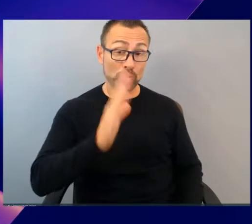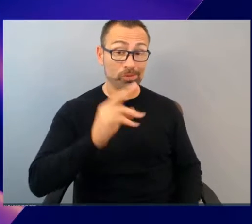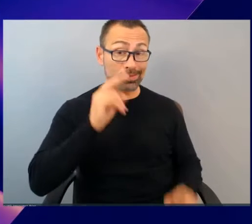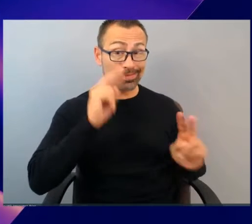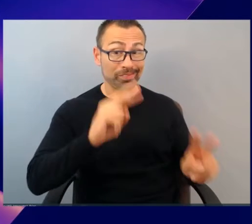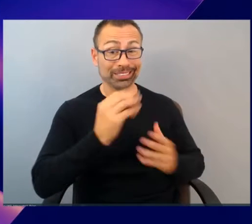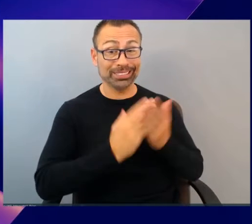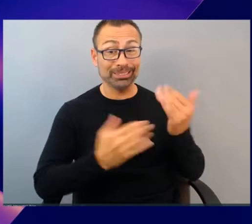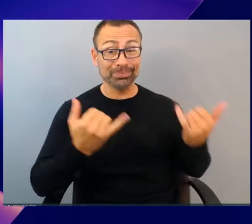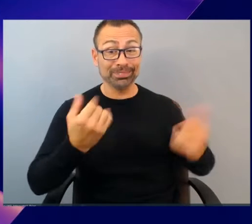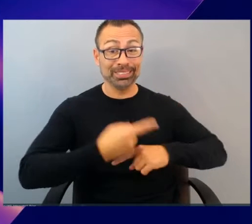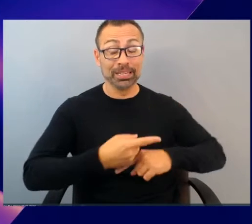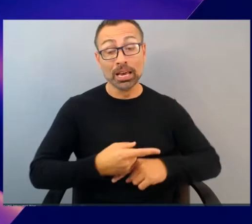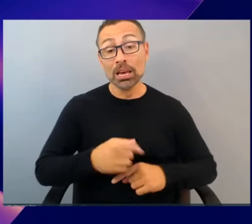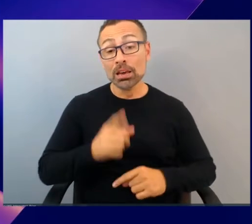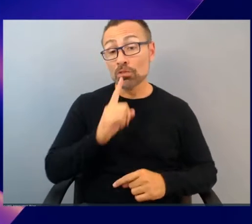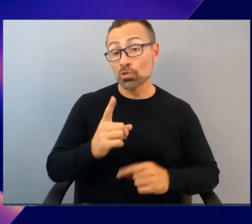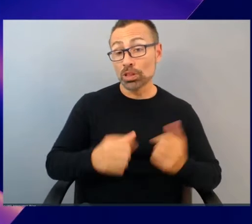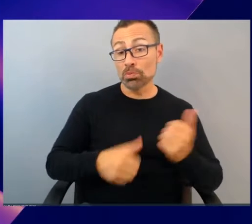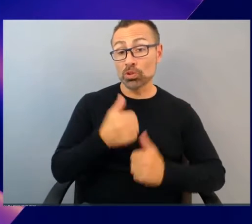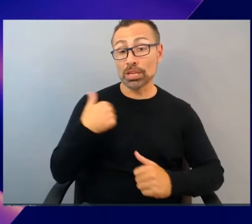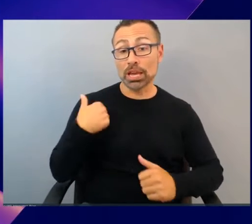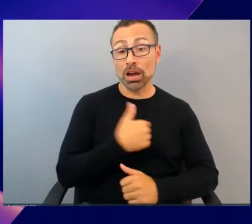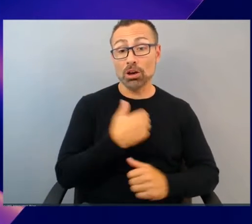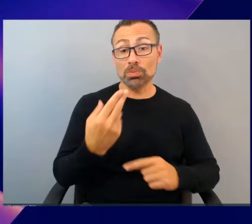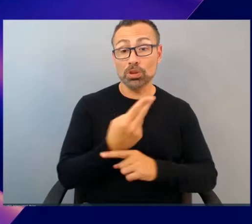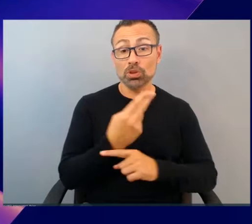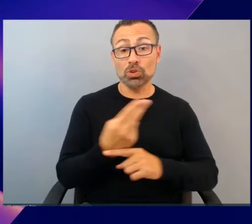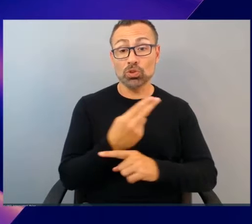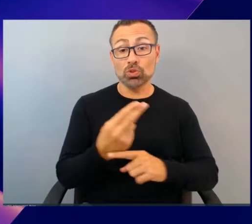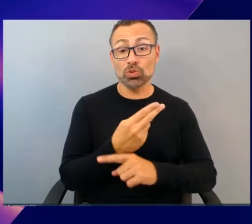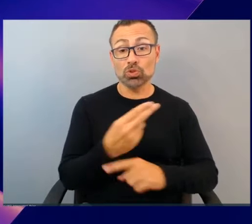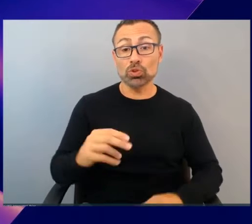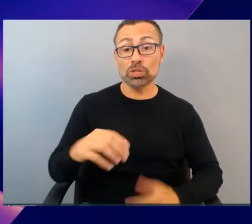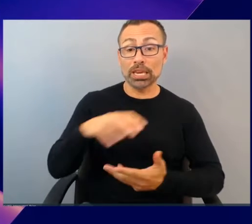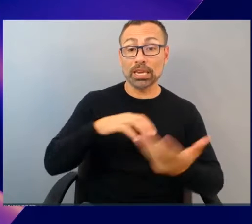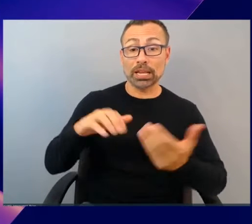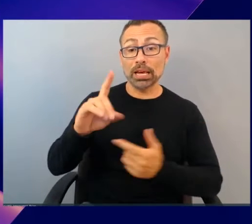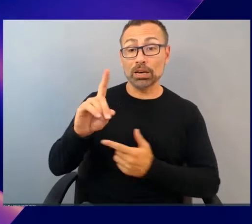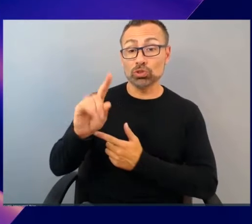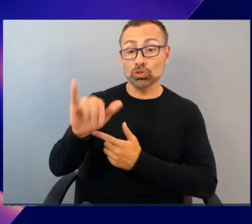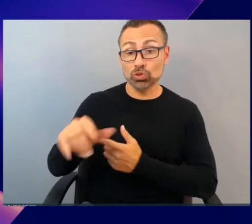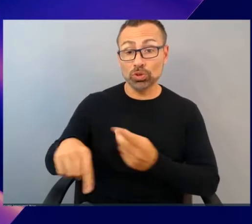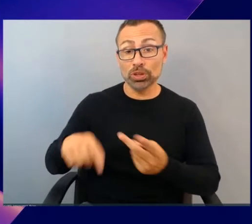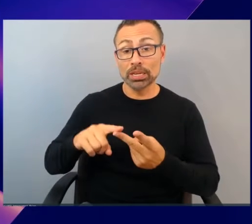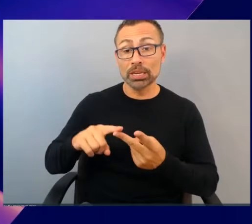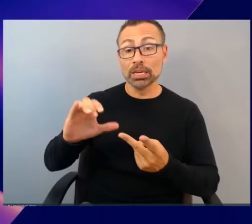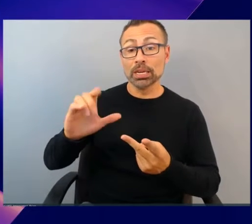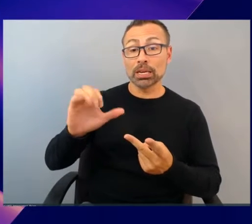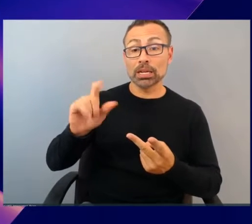I'm mainly going to be using GuardDuty, CloudWatch logs, Athena, and CloudTrail, as I mentioned earlier.